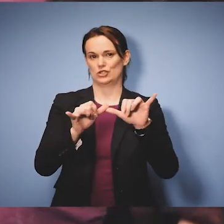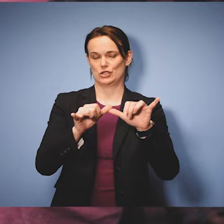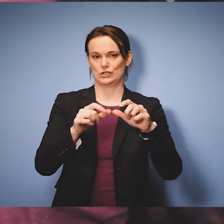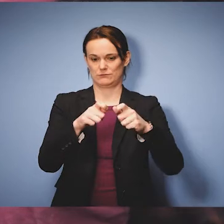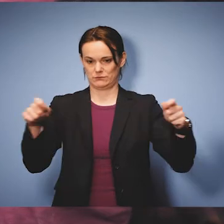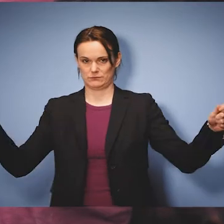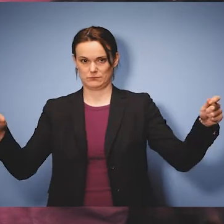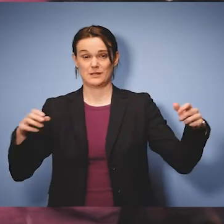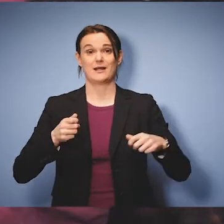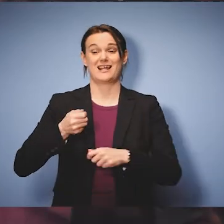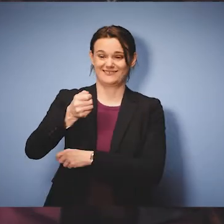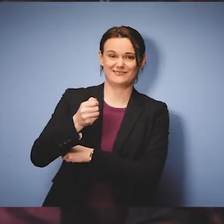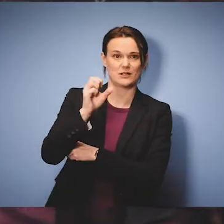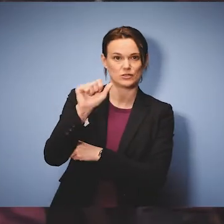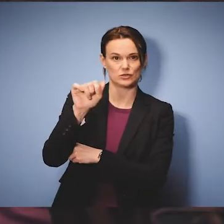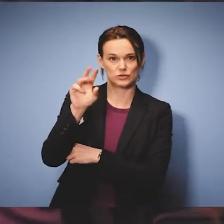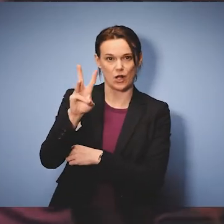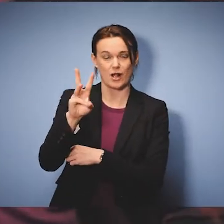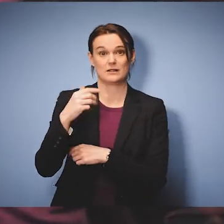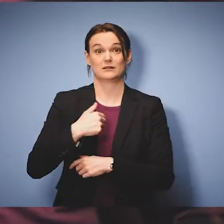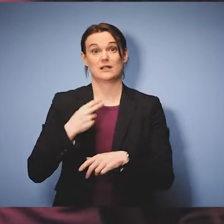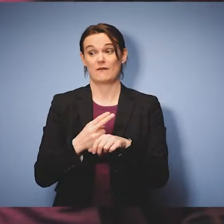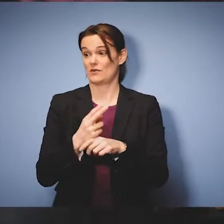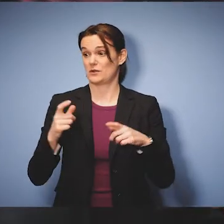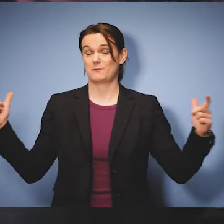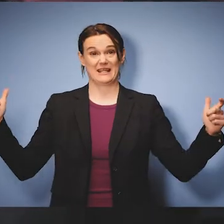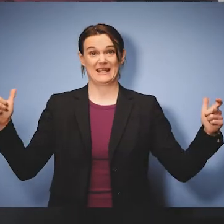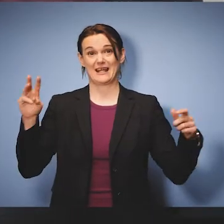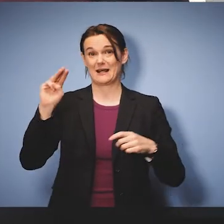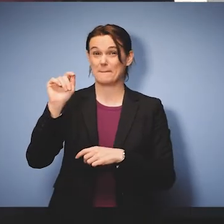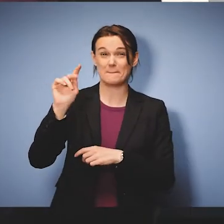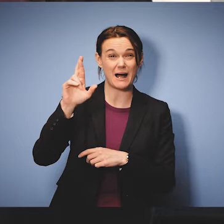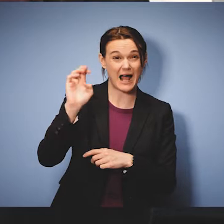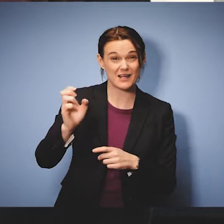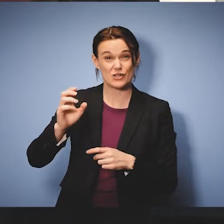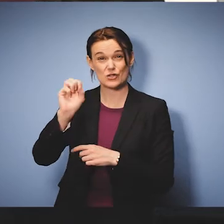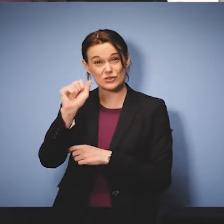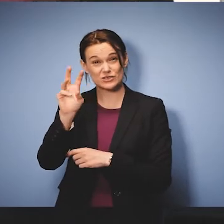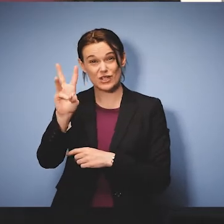You don't need to be intimidated by the mitre saw that I'm using. You can use something a lot smaller